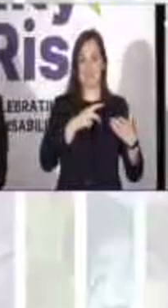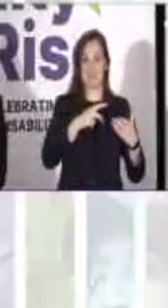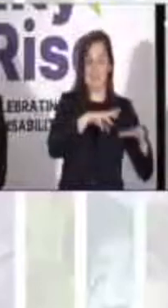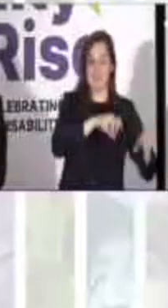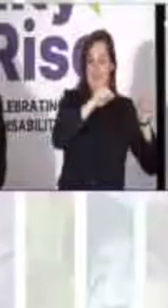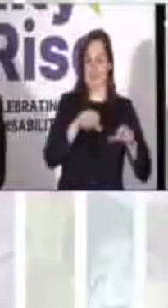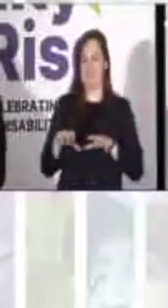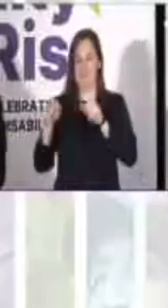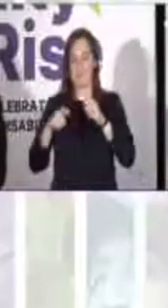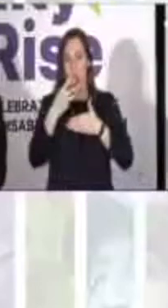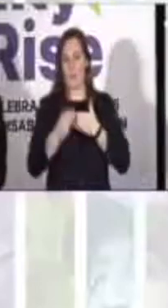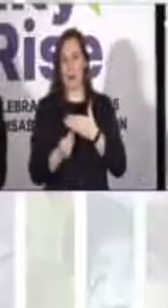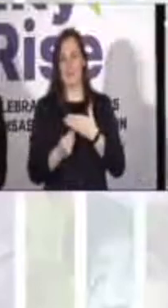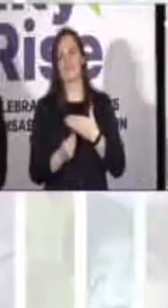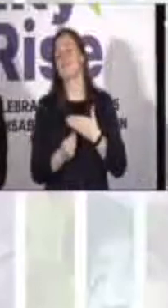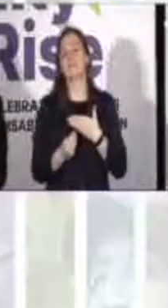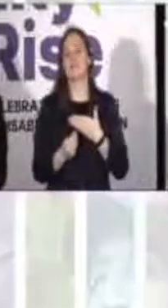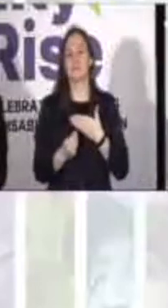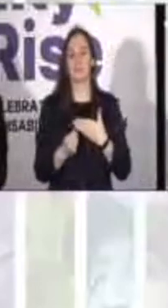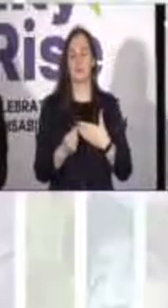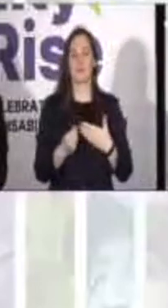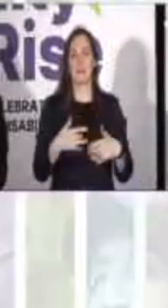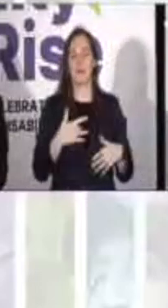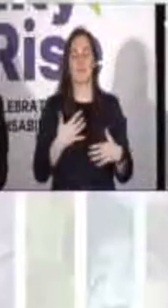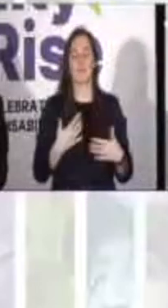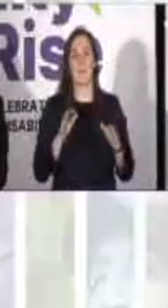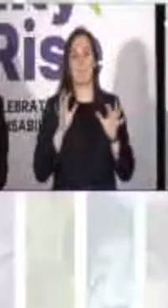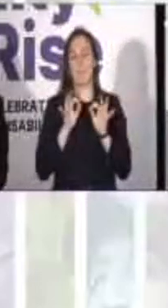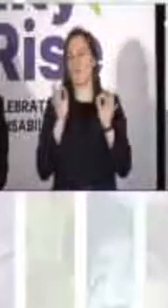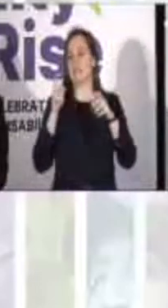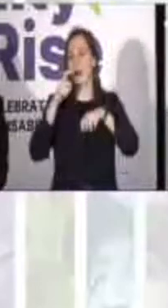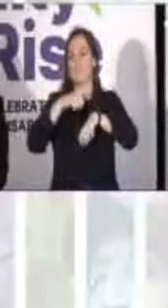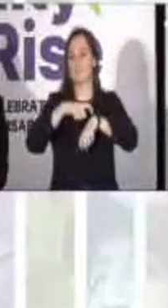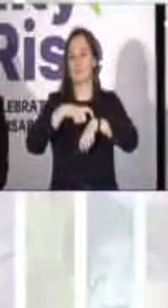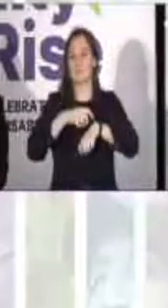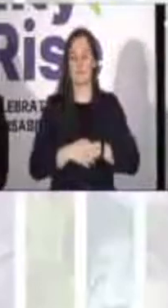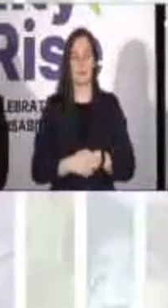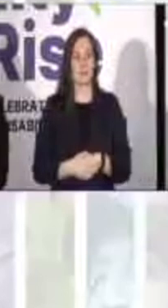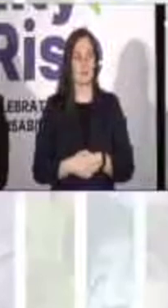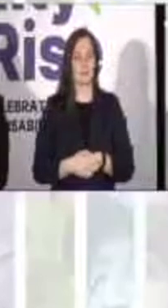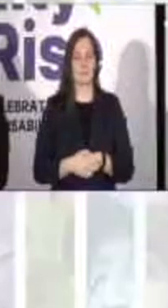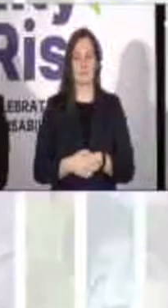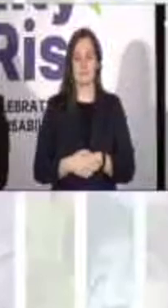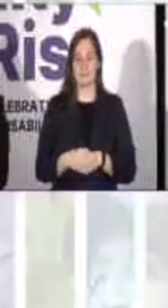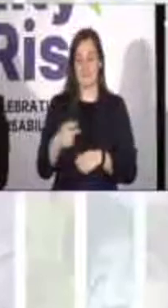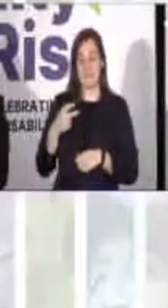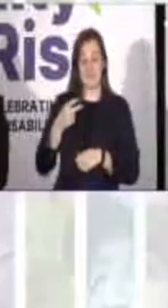THAT THESE THINGS BOTH HAPPENED AROUND THE SAME TIME. WE WERE CONNECTED TO THE PROGRAM AND I KNEW FROM OUR FIRST MEETING